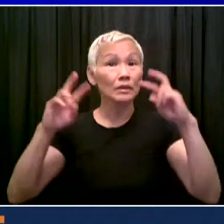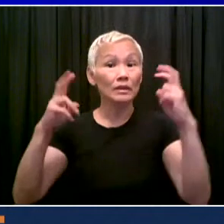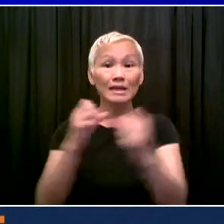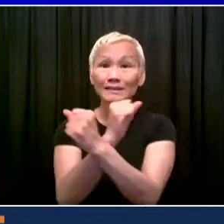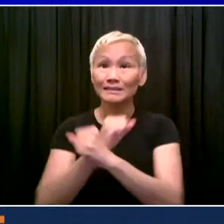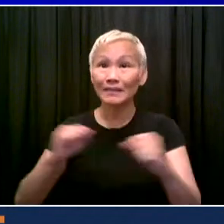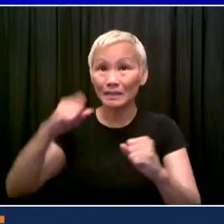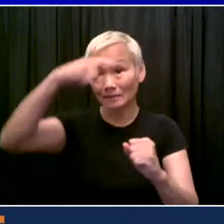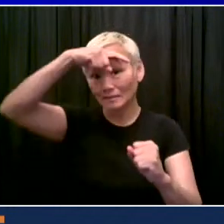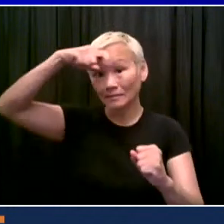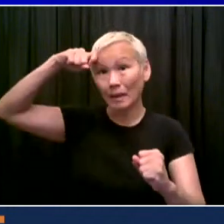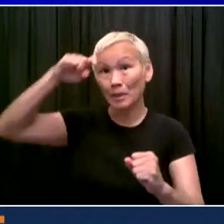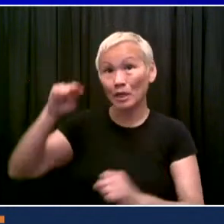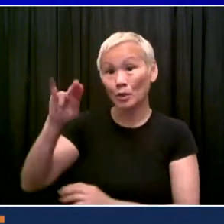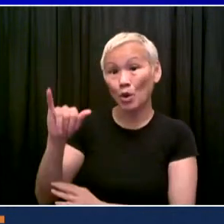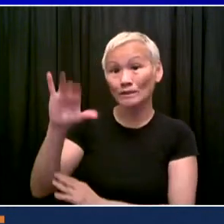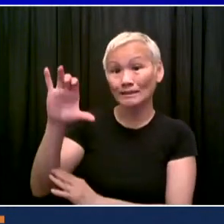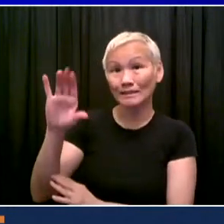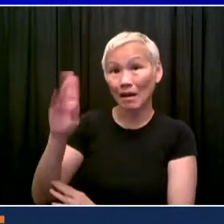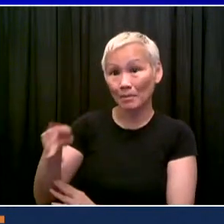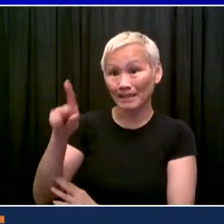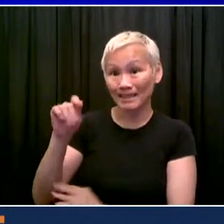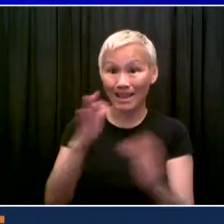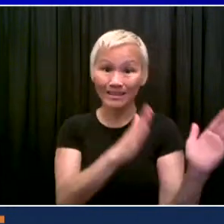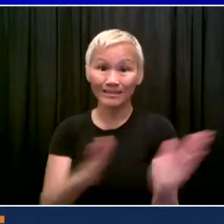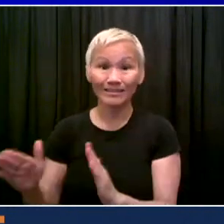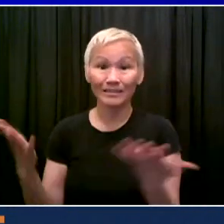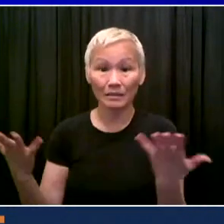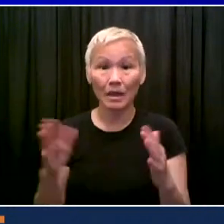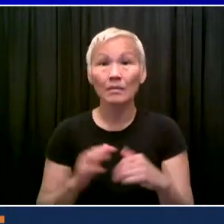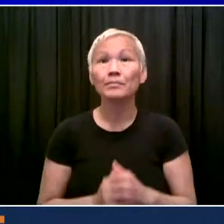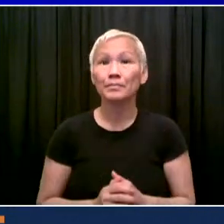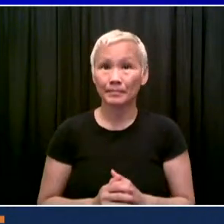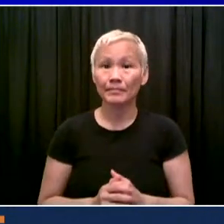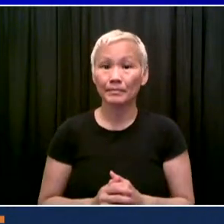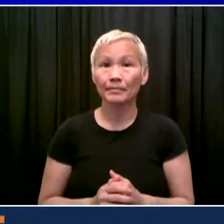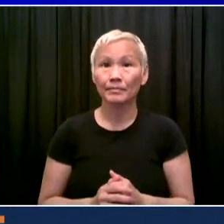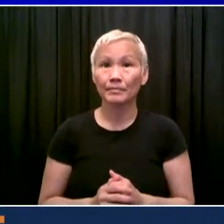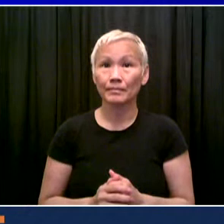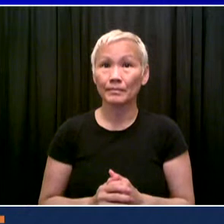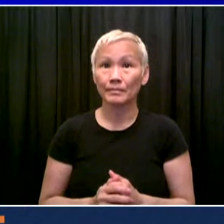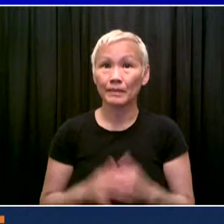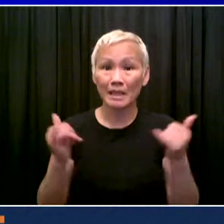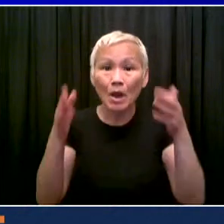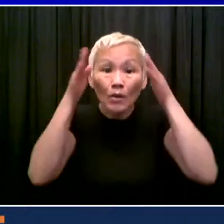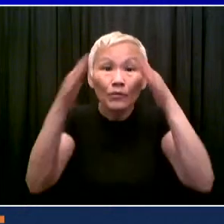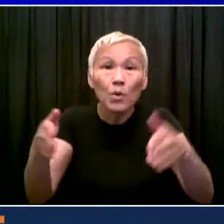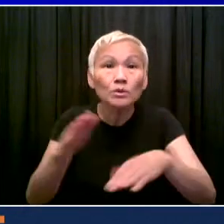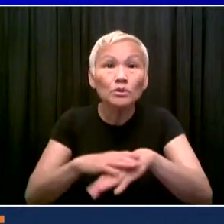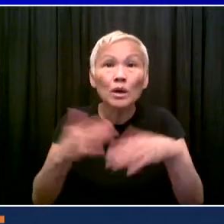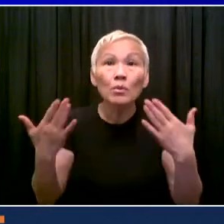TAKE A LOT OF WORK. WE INTRODUCED THE SAFE SUMMER